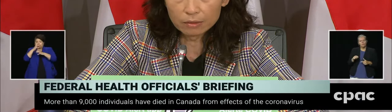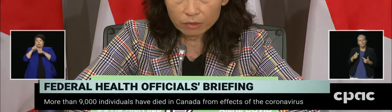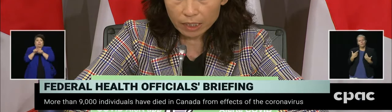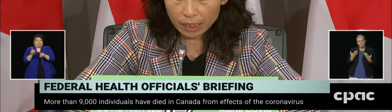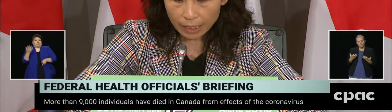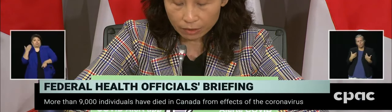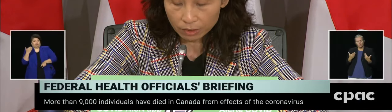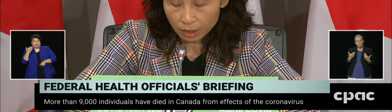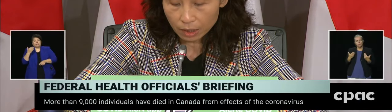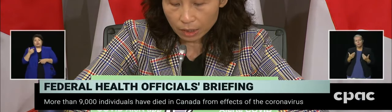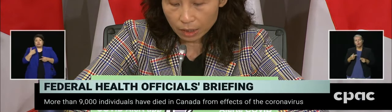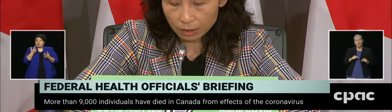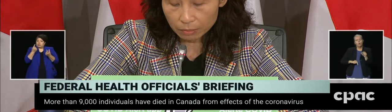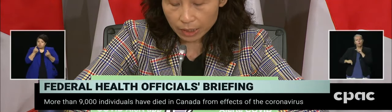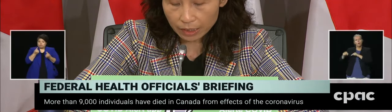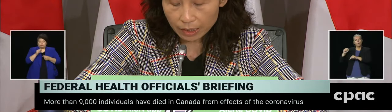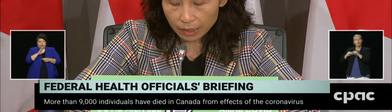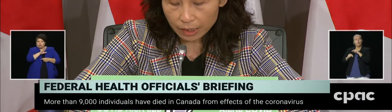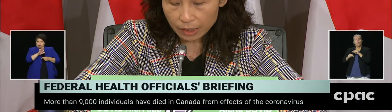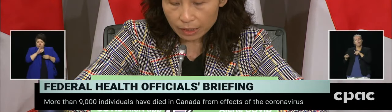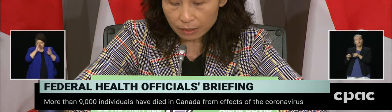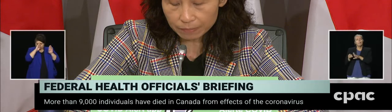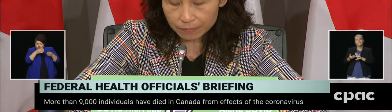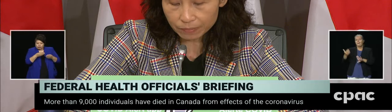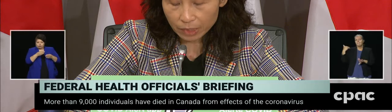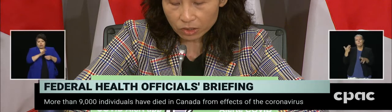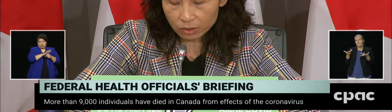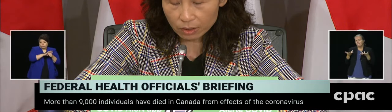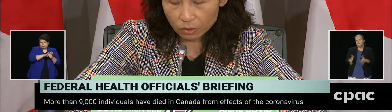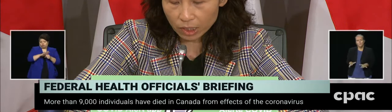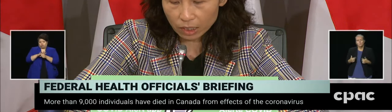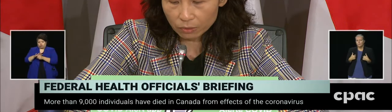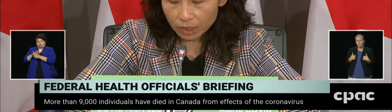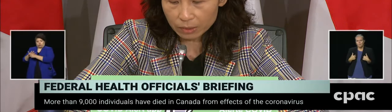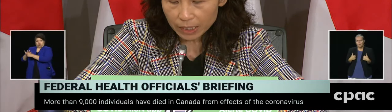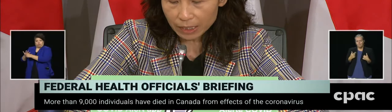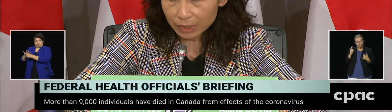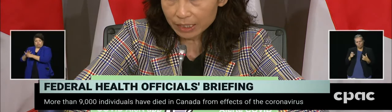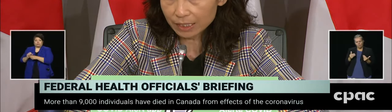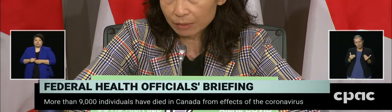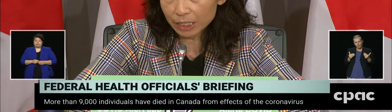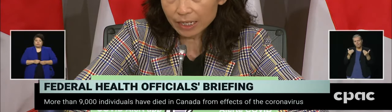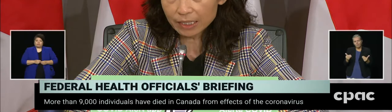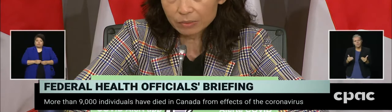THESE TARGETED APPROACHES ARE